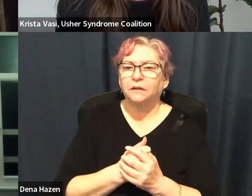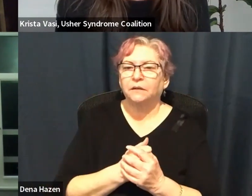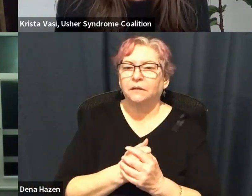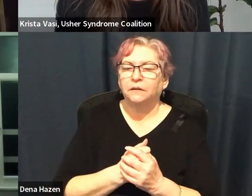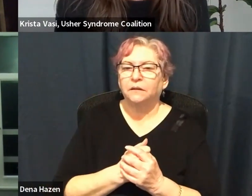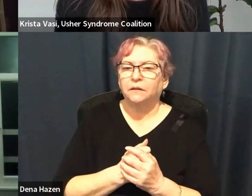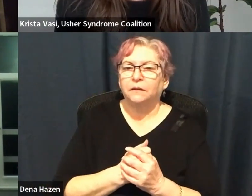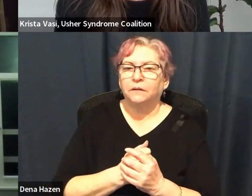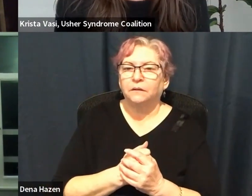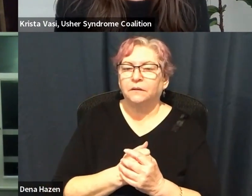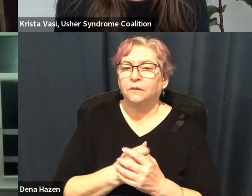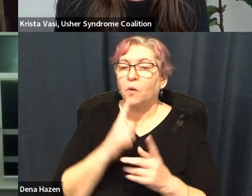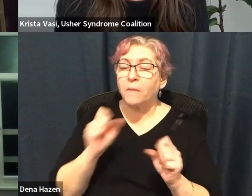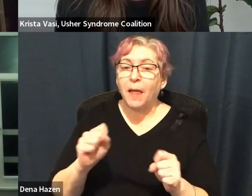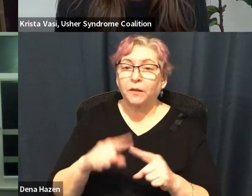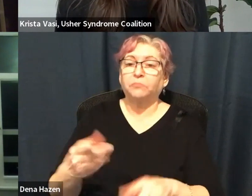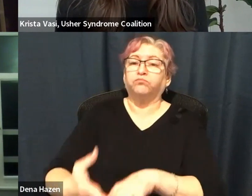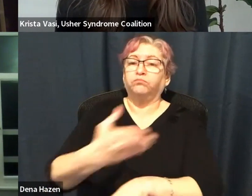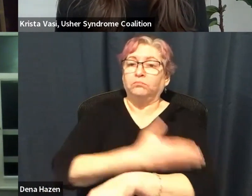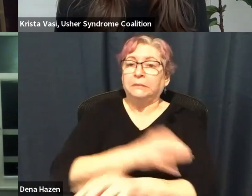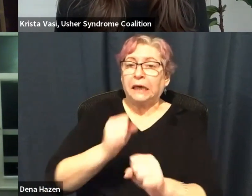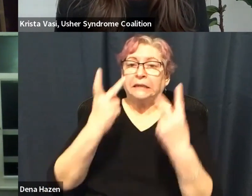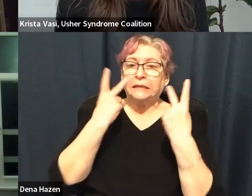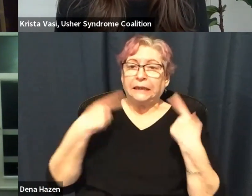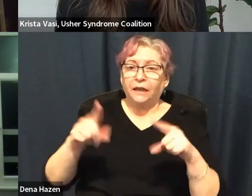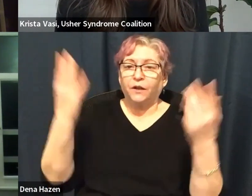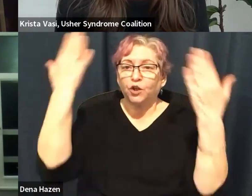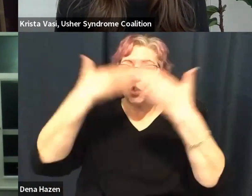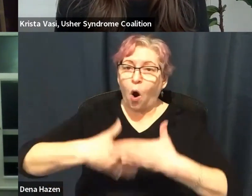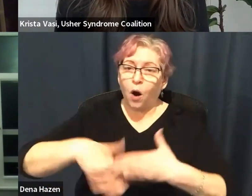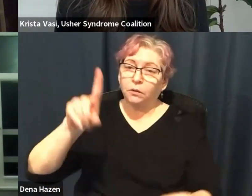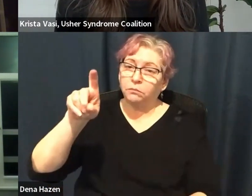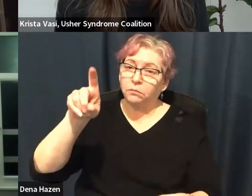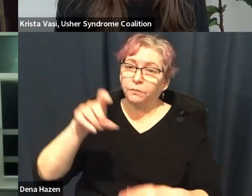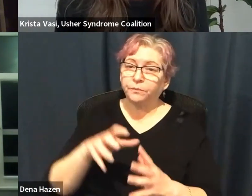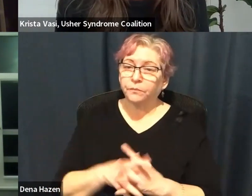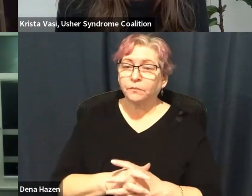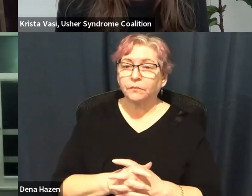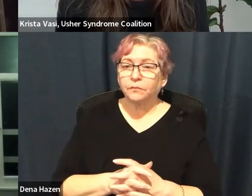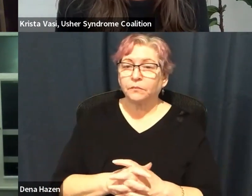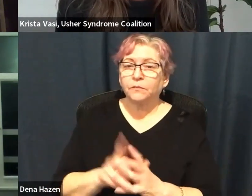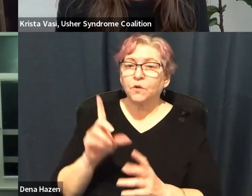or the ability to see in the dark?" Doreen speaking.